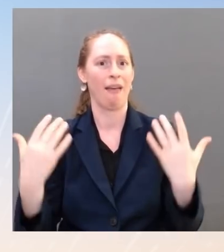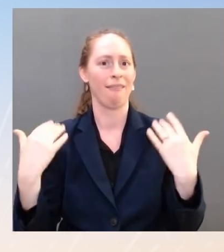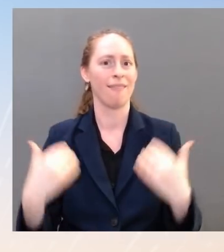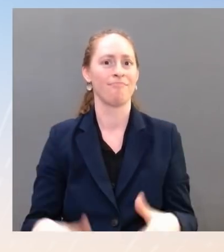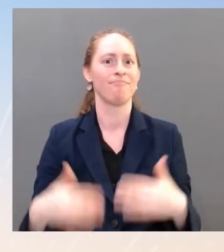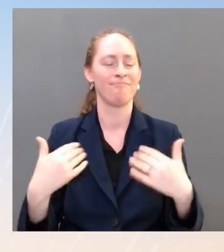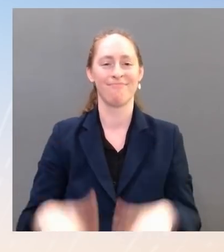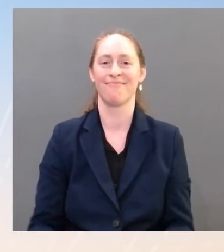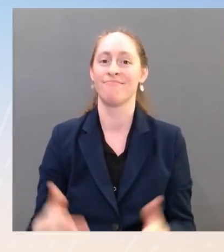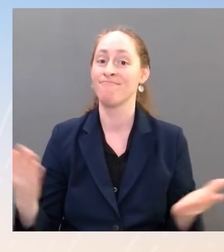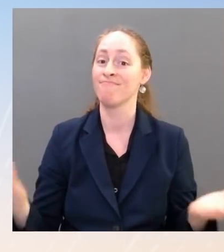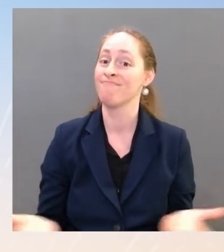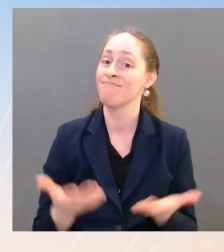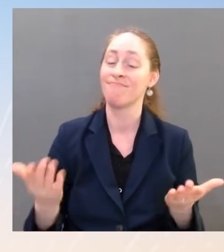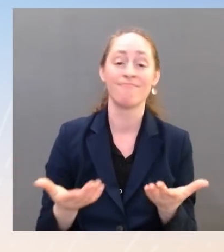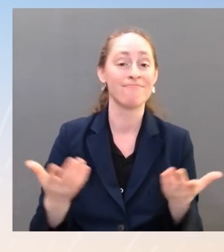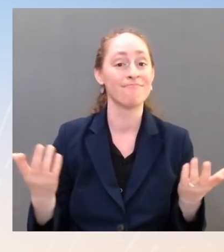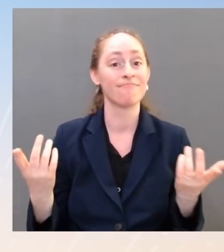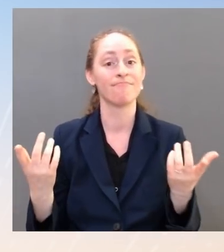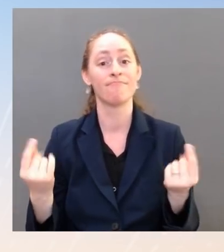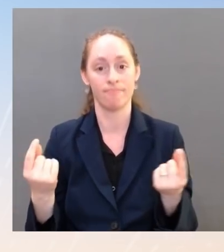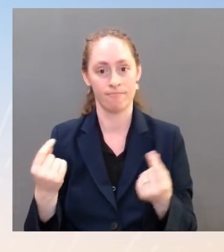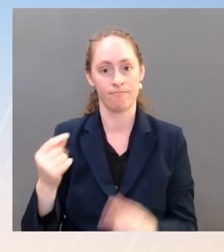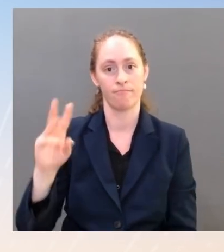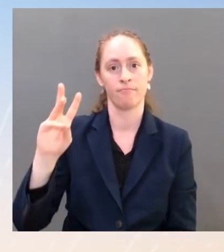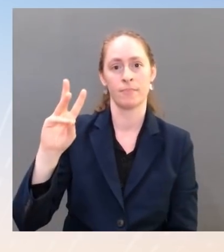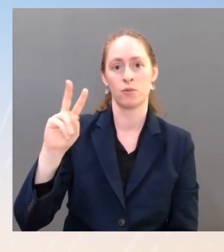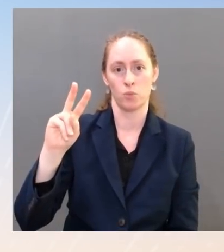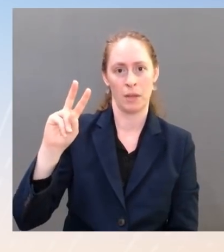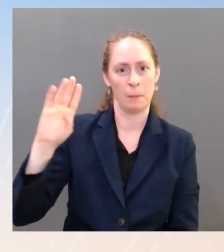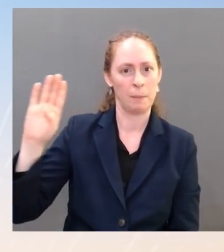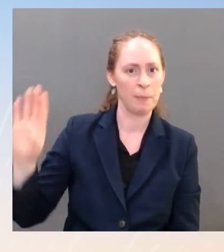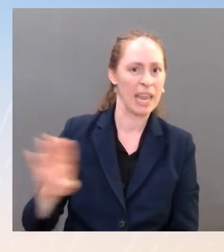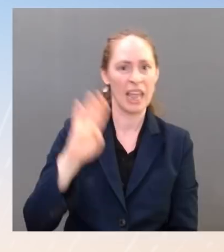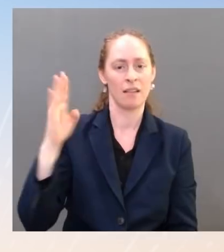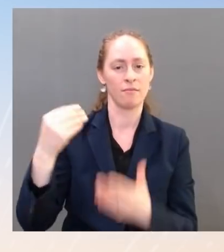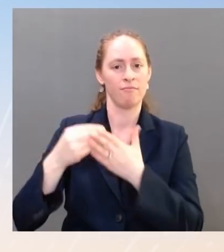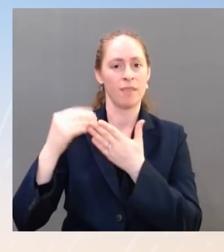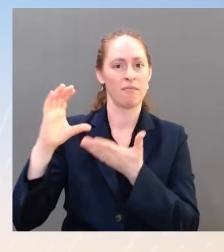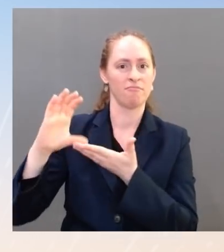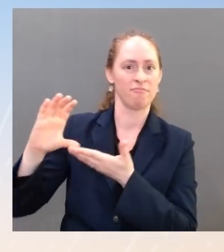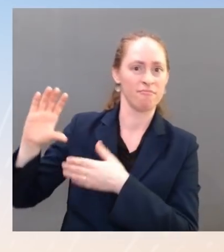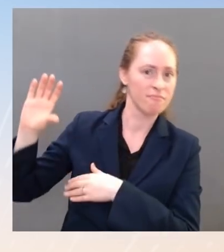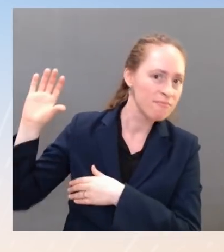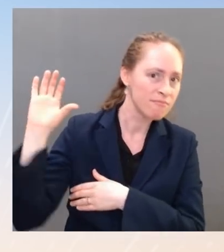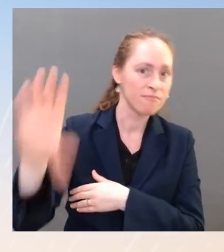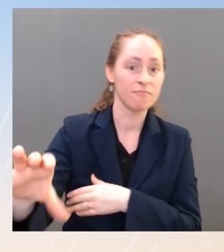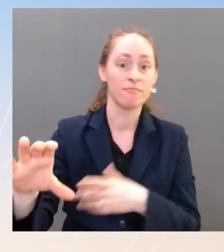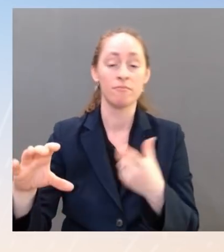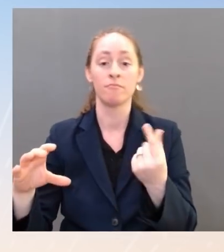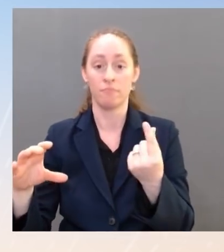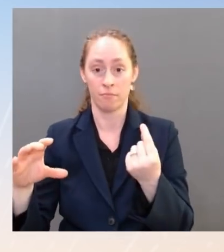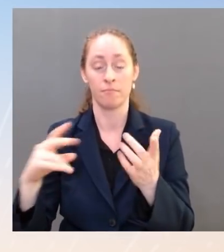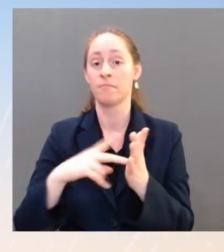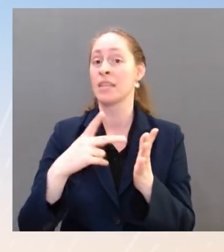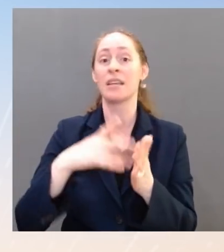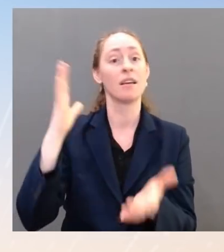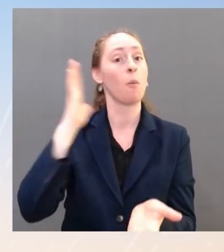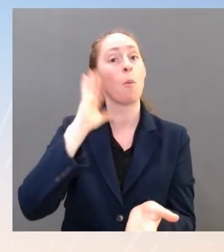from the bipartisan infrastructure law, 61 new programs that are competitive. And so much of the funding that we will be sending out